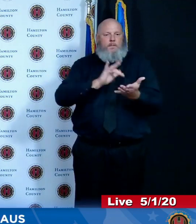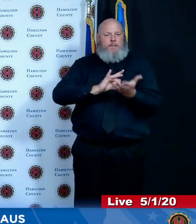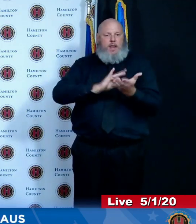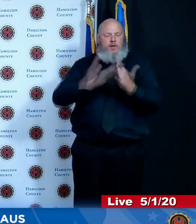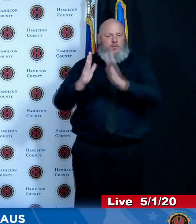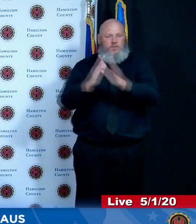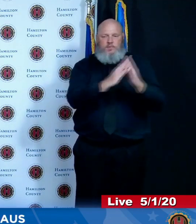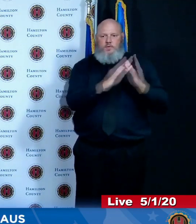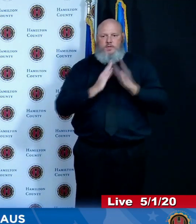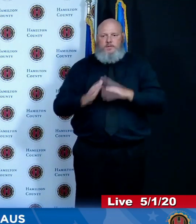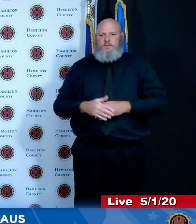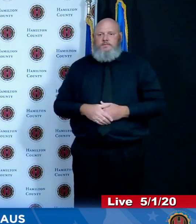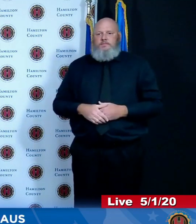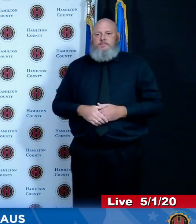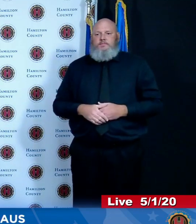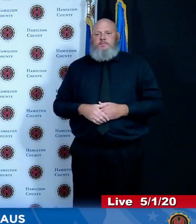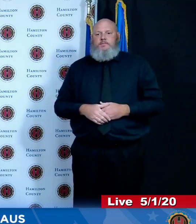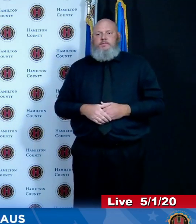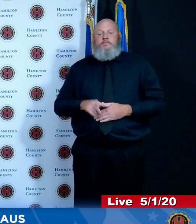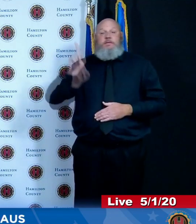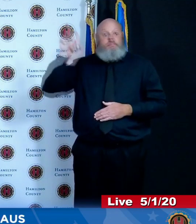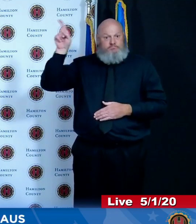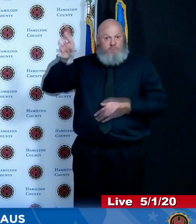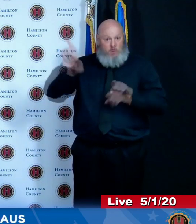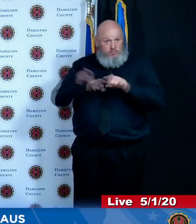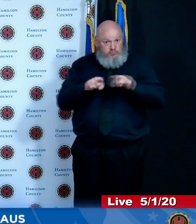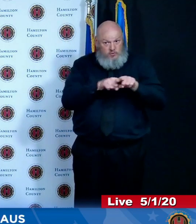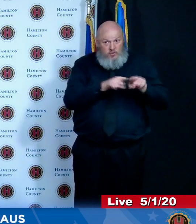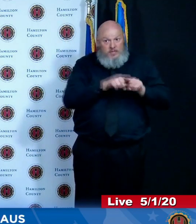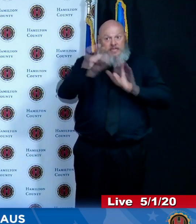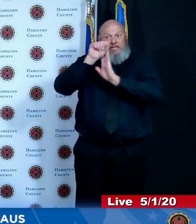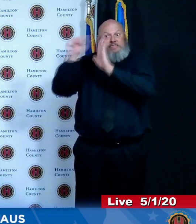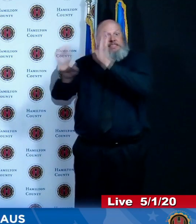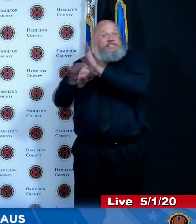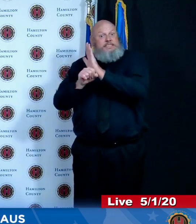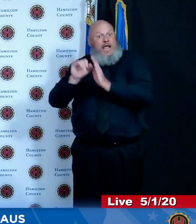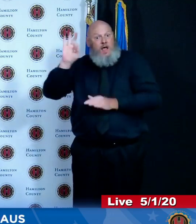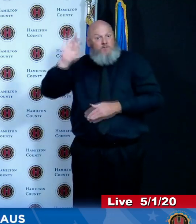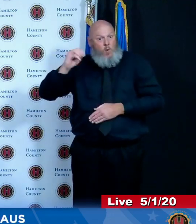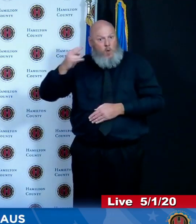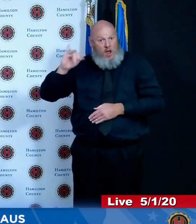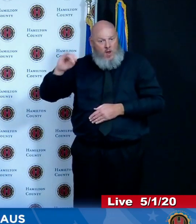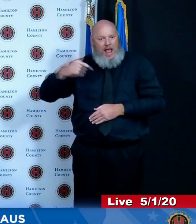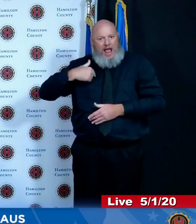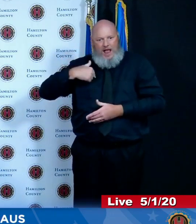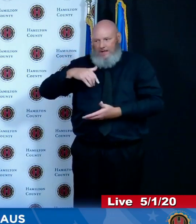thousand n95s to Hamilton County those were on the skids when we